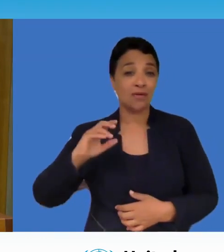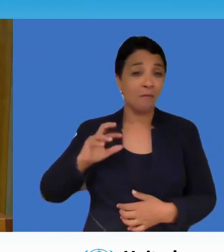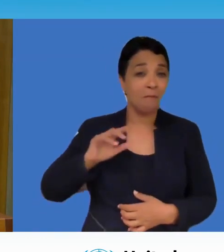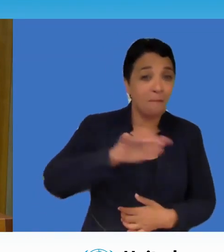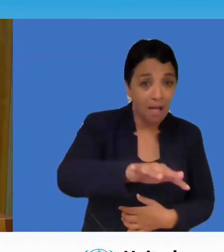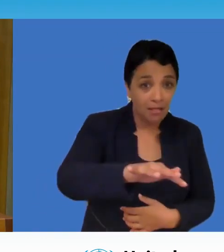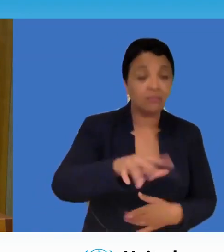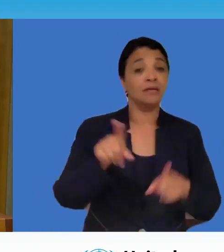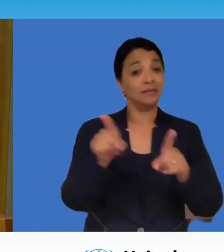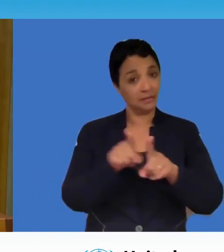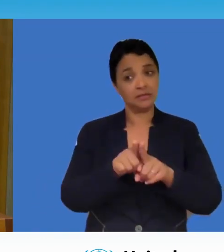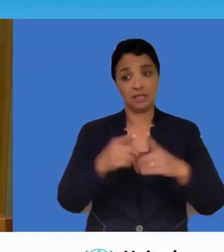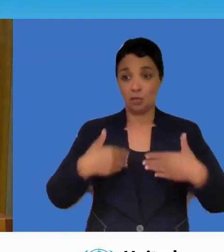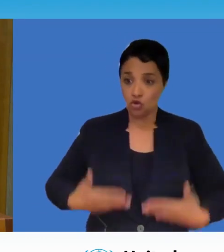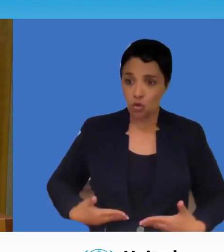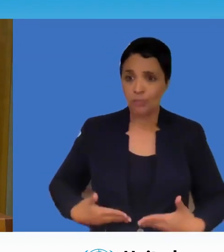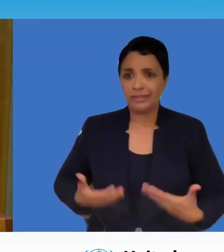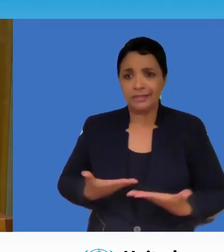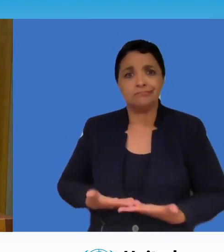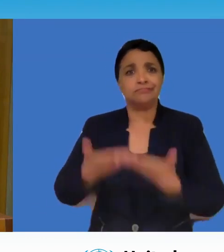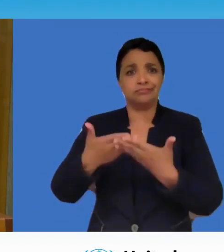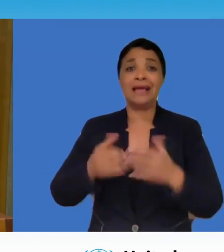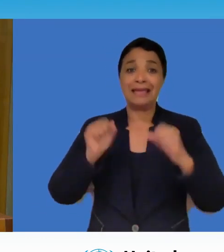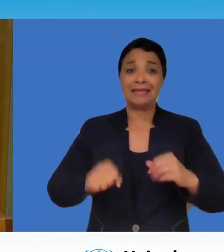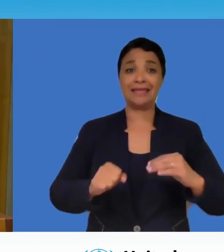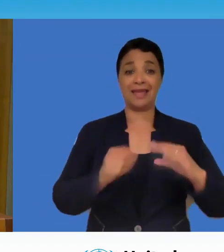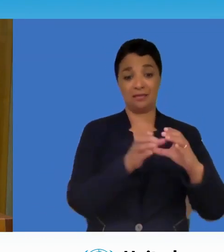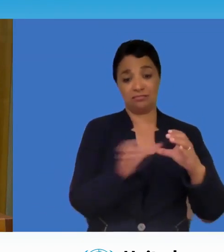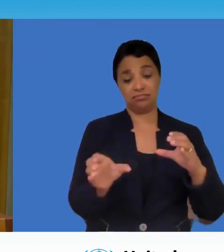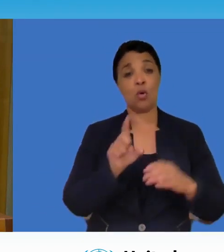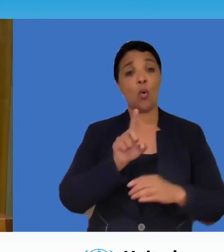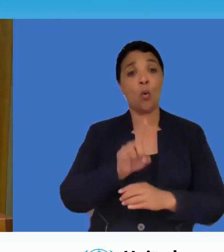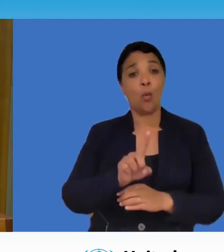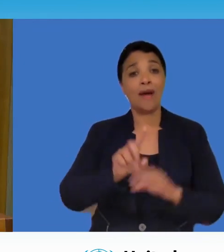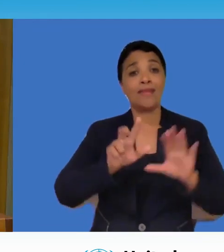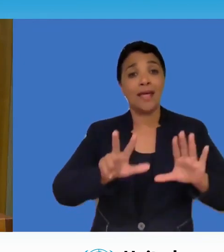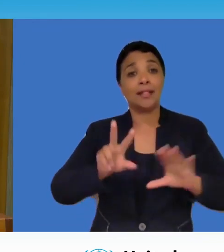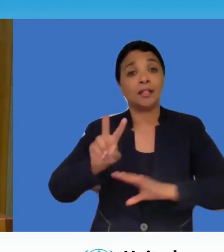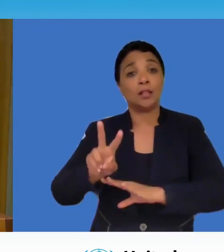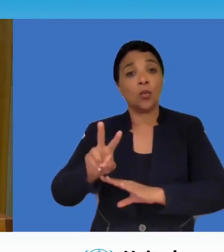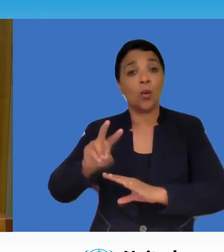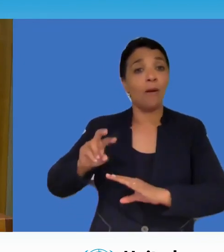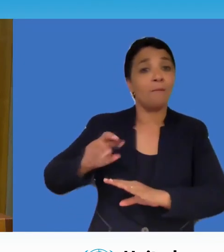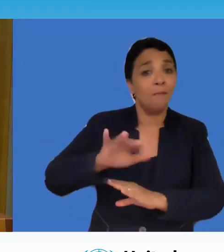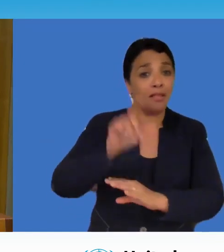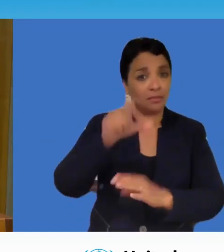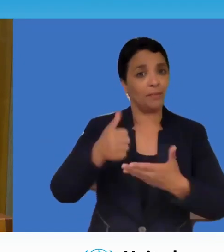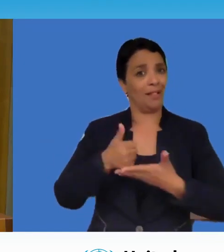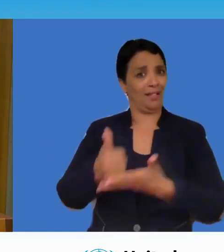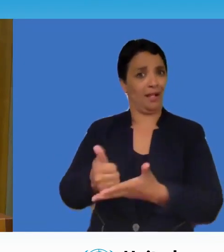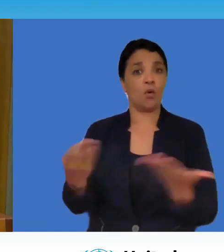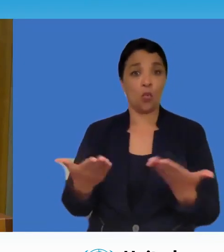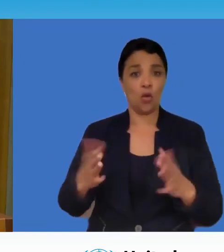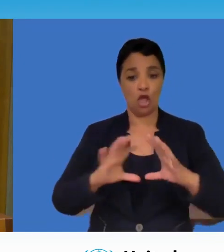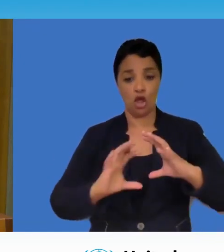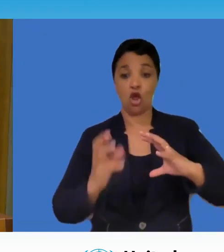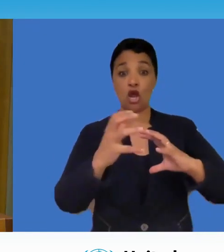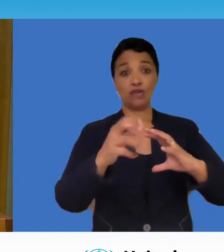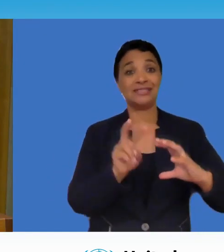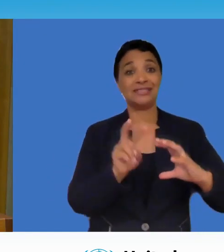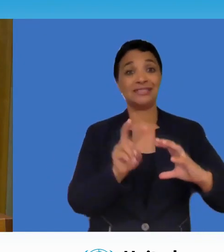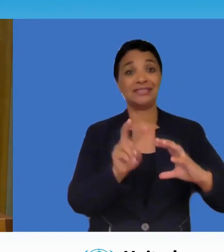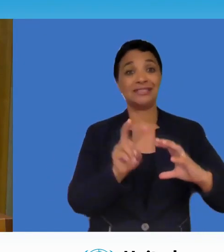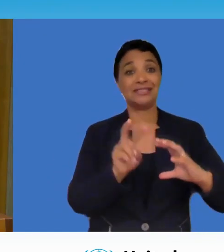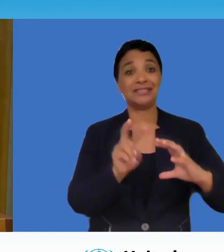million people in need humanitarians aim to assist 182 million people in 72 countries I throw these